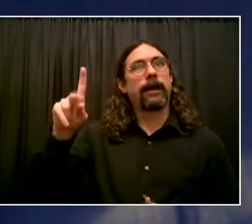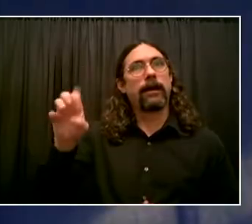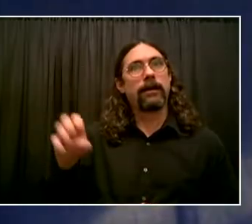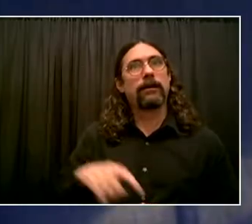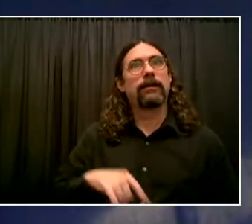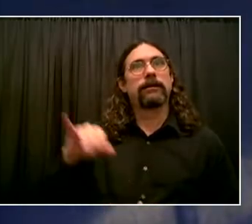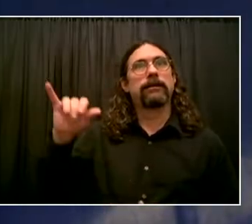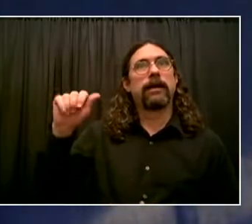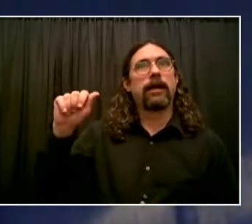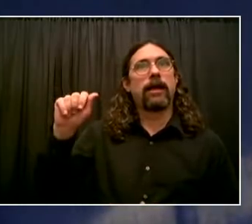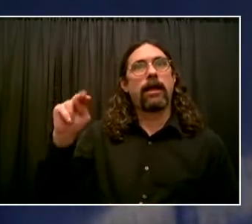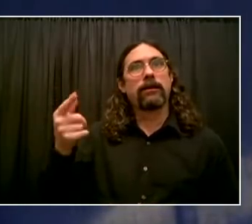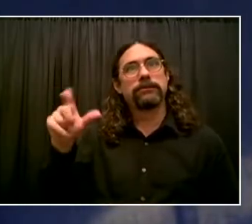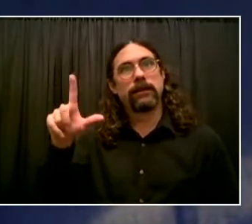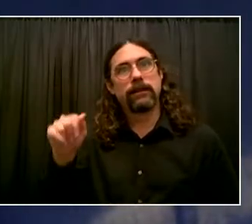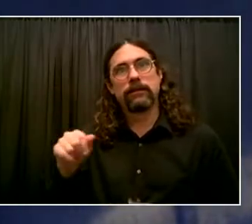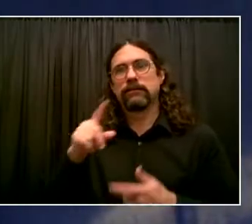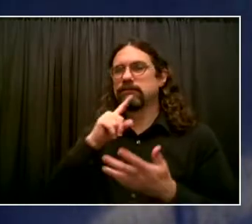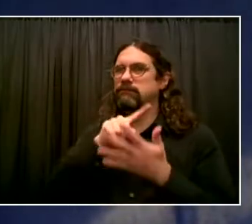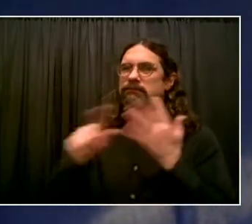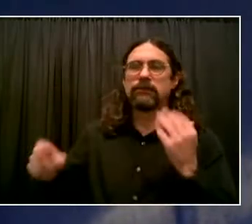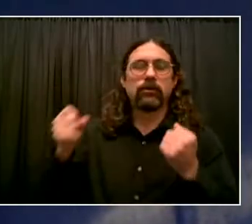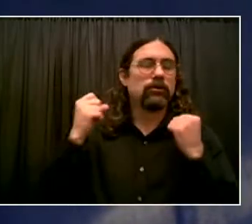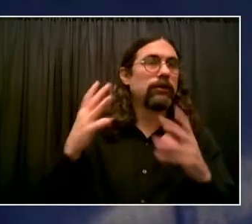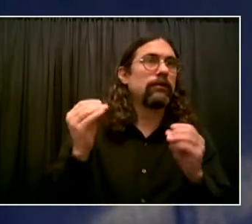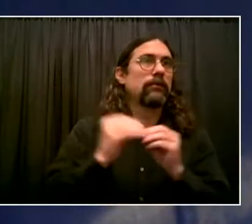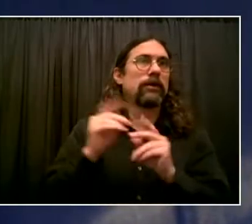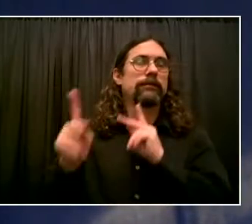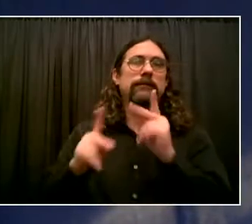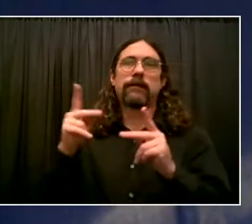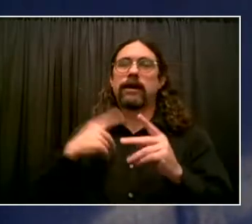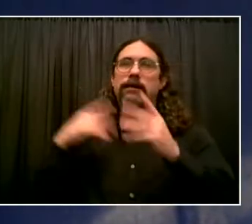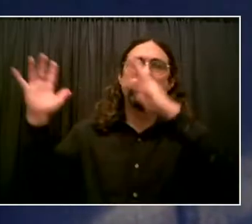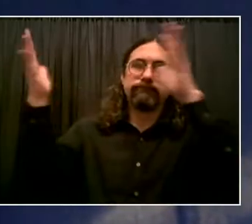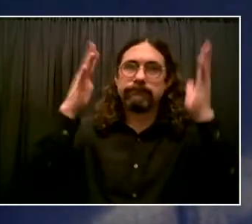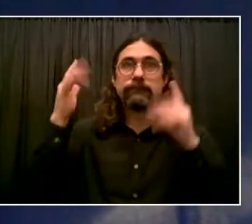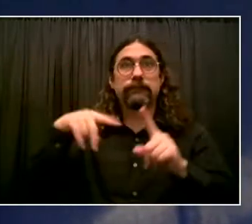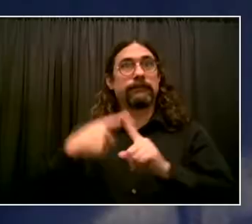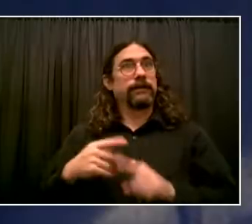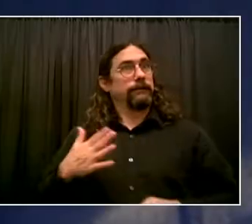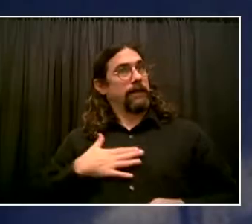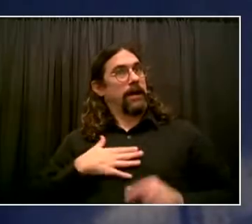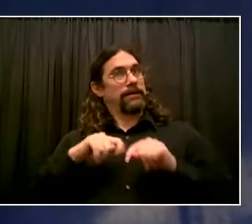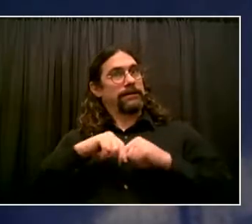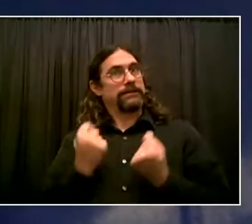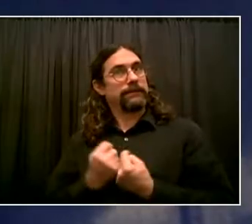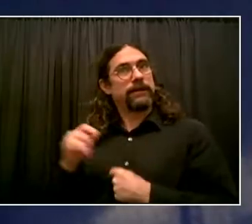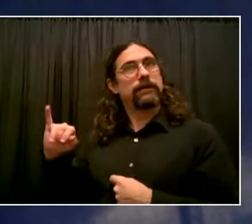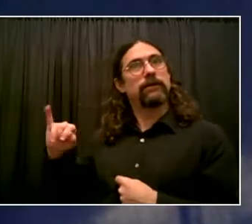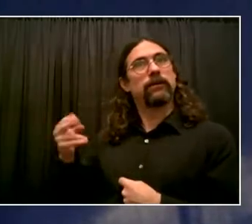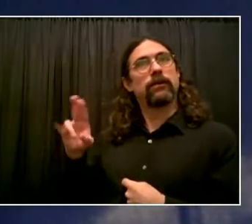DIRECTED THAT OFFICE AND SHAUN F, ITZPATRICK, THEY DESERVE A